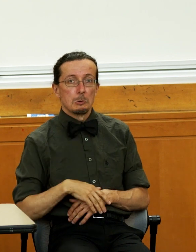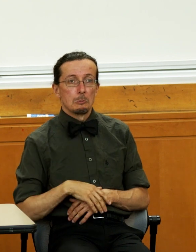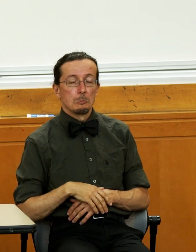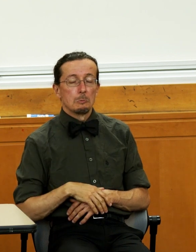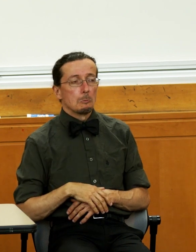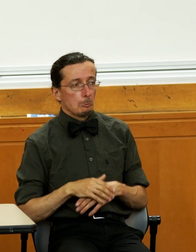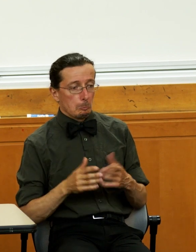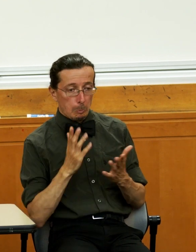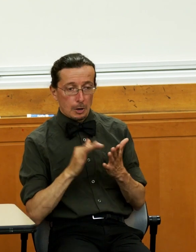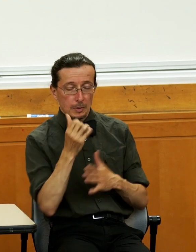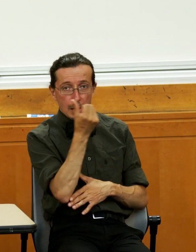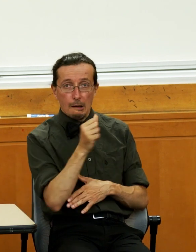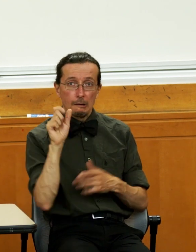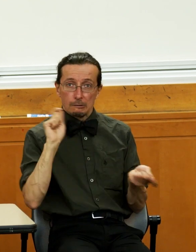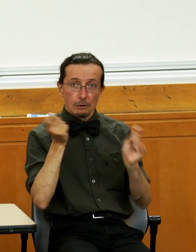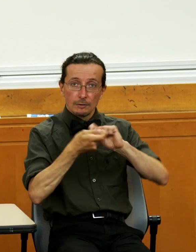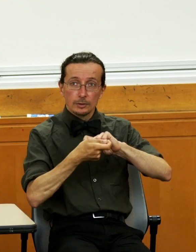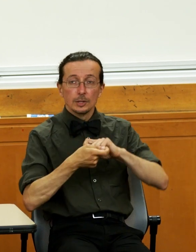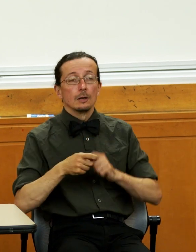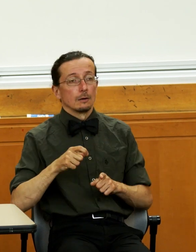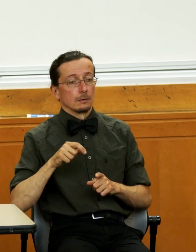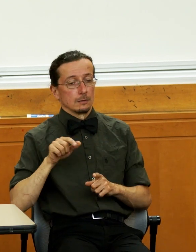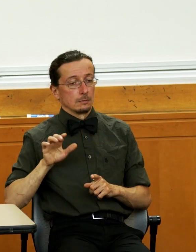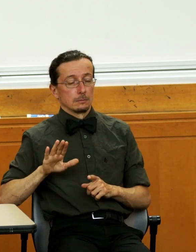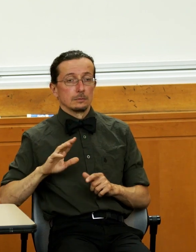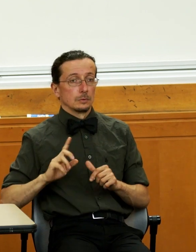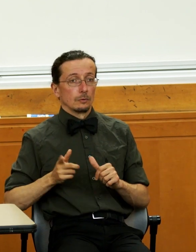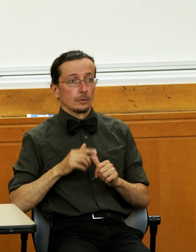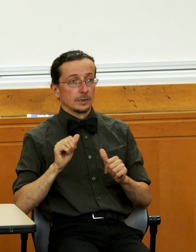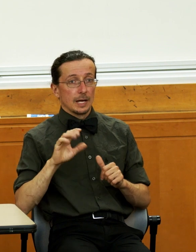as part of that revolution, his first act will be to come back and take Bell down.